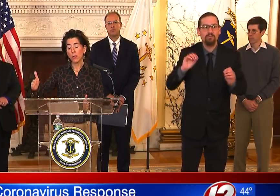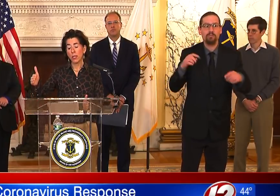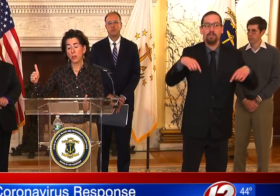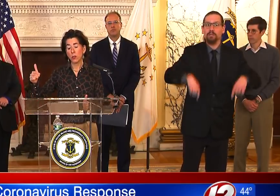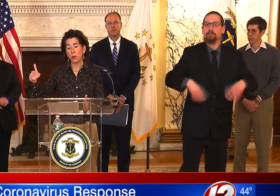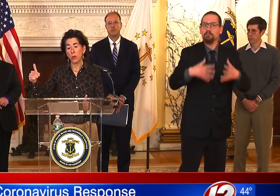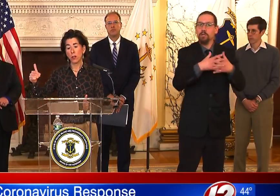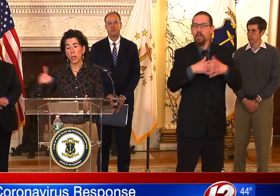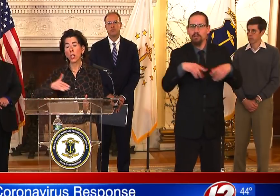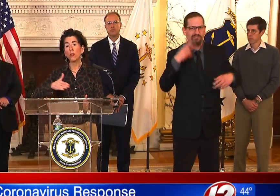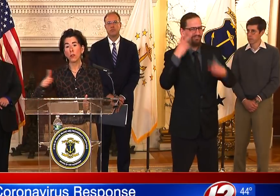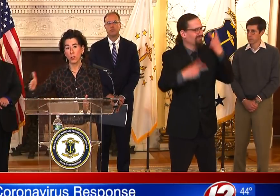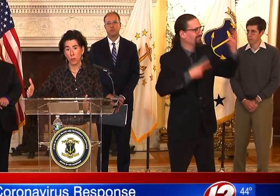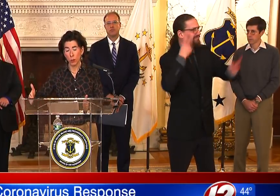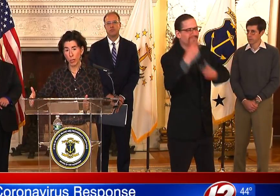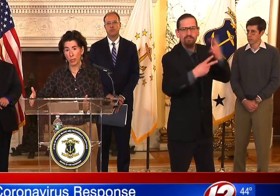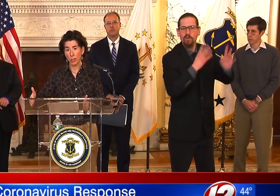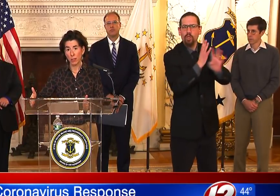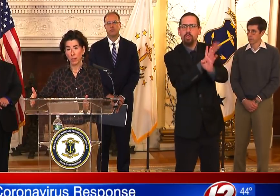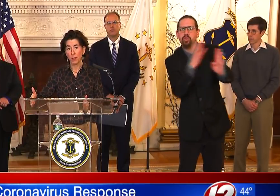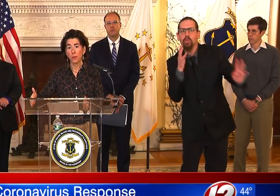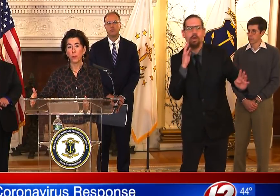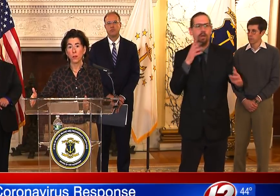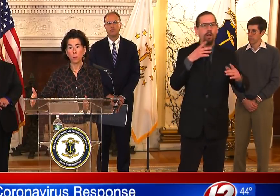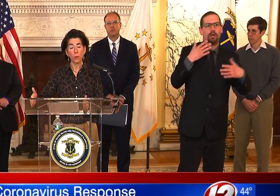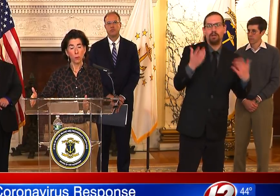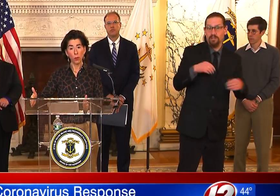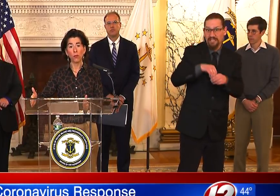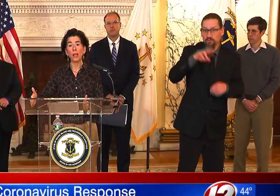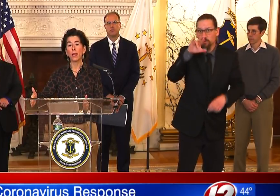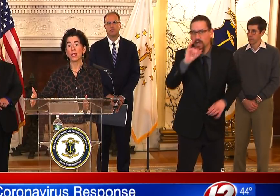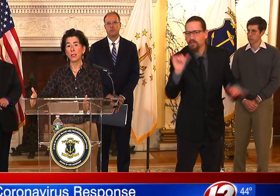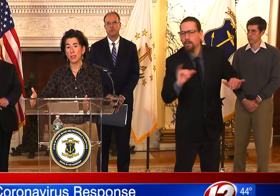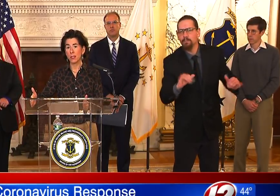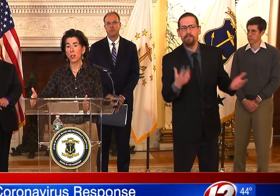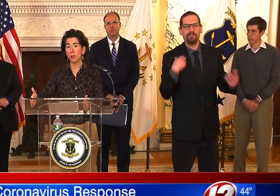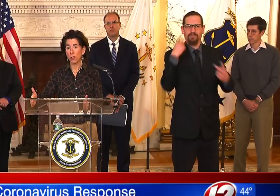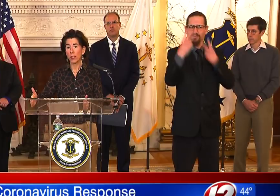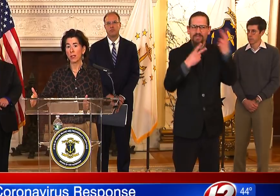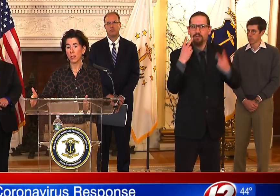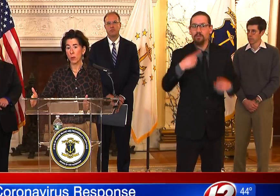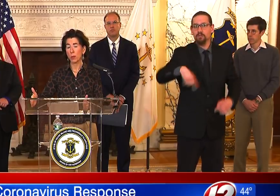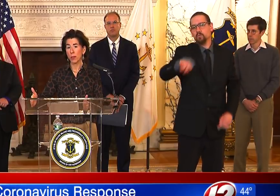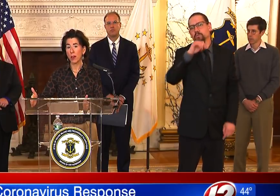RESTAURANTS. THEY WERE MORE AGGRESSIVE.